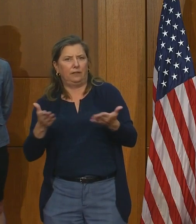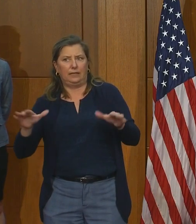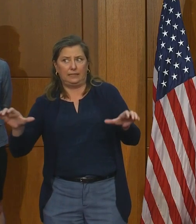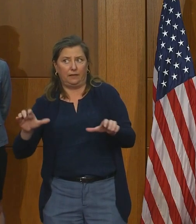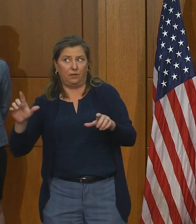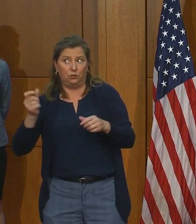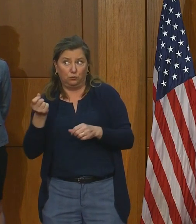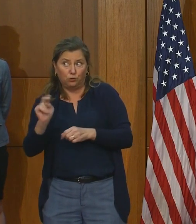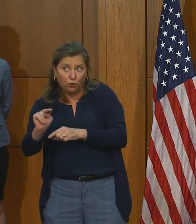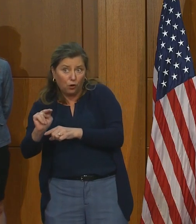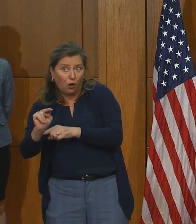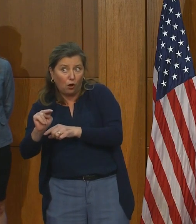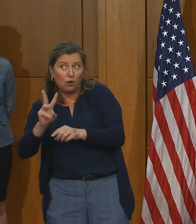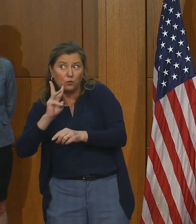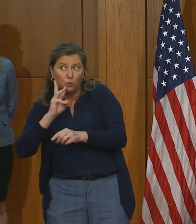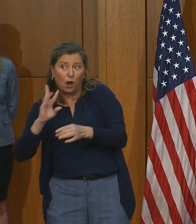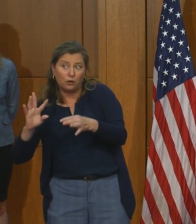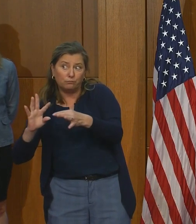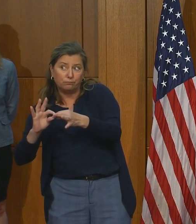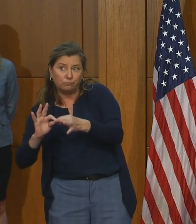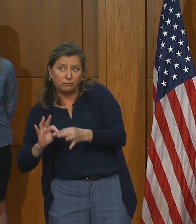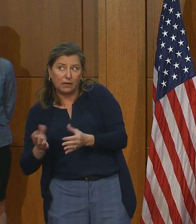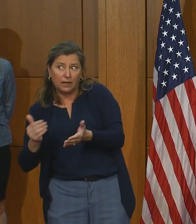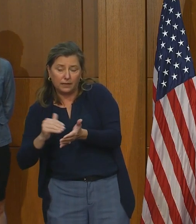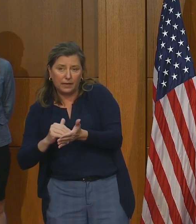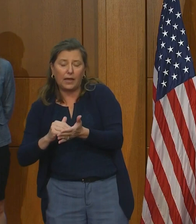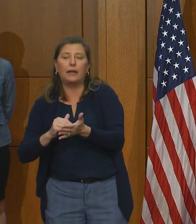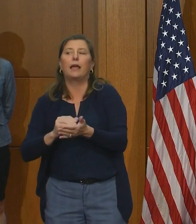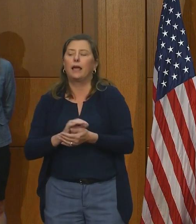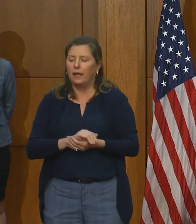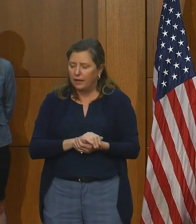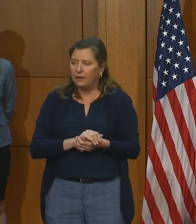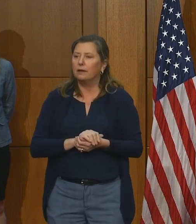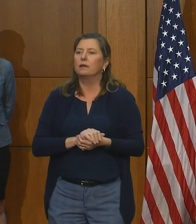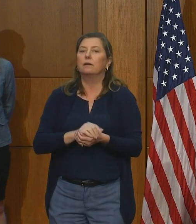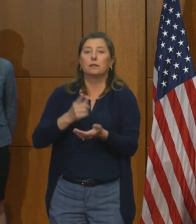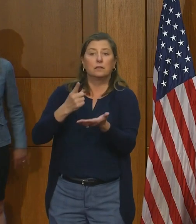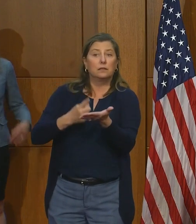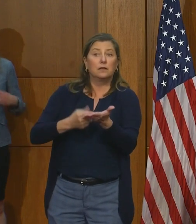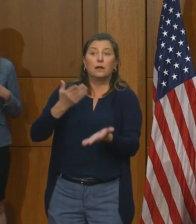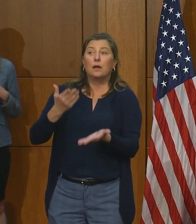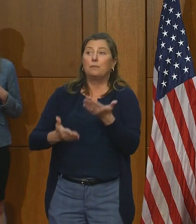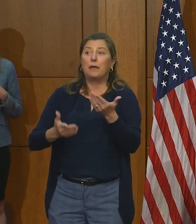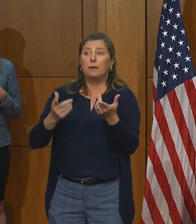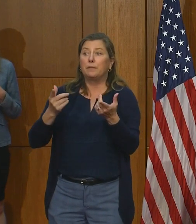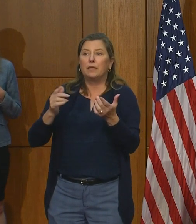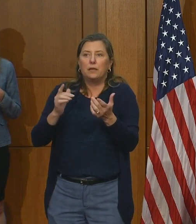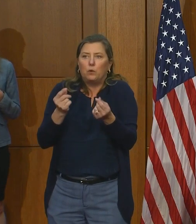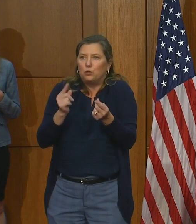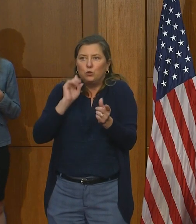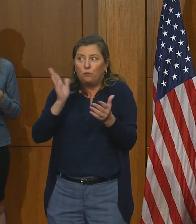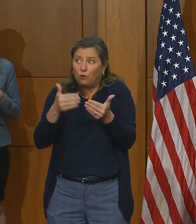GOOD CONVERSATION IN WHICH- I. MIGHT NUMBER STEPS HAD TAKEN TO